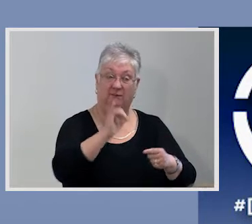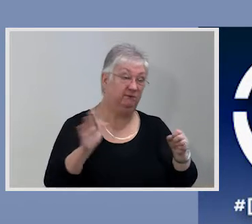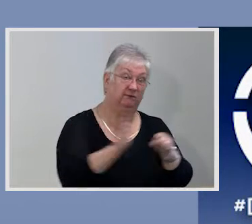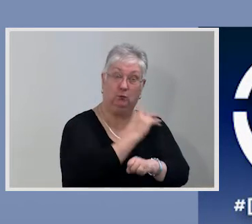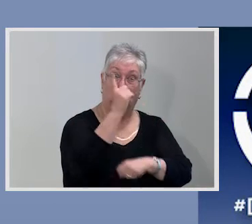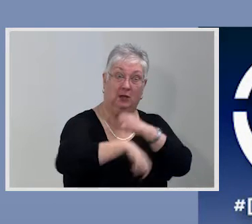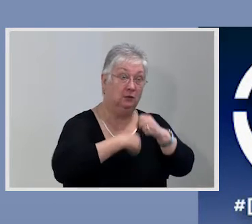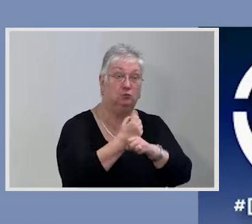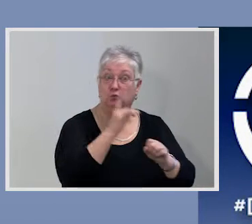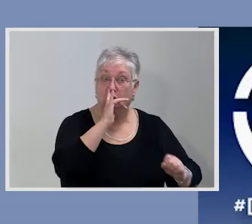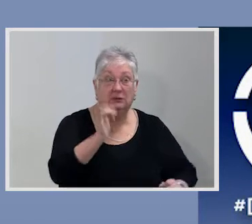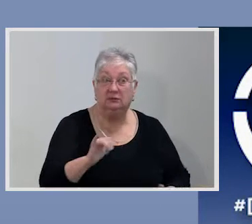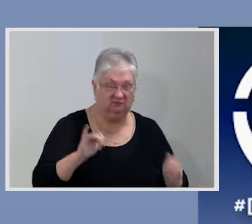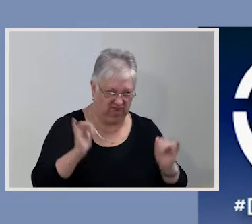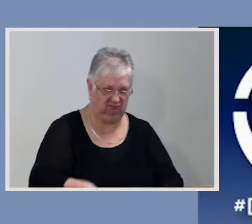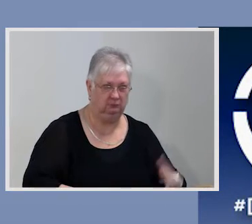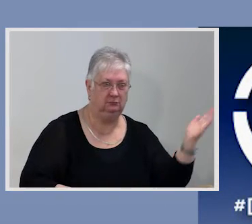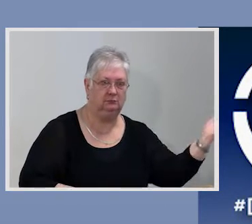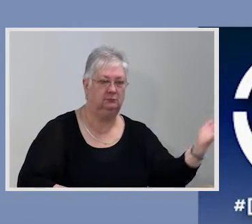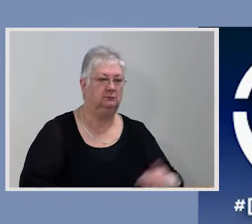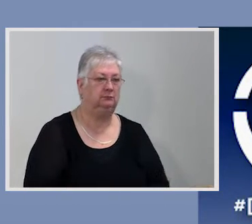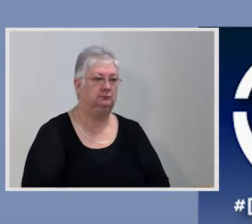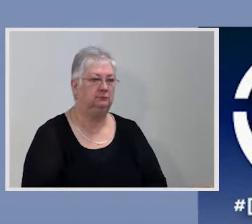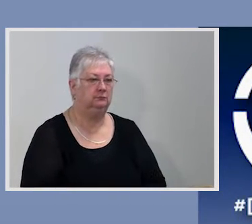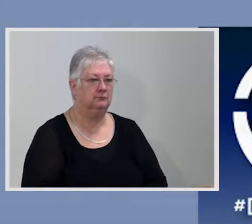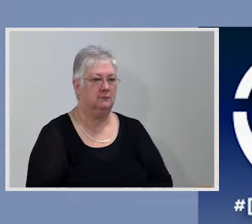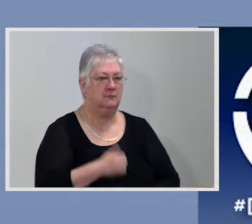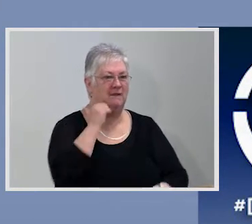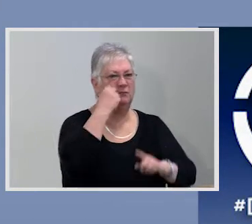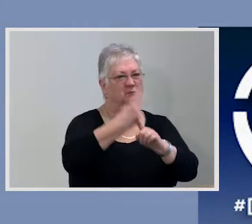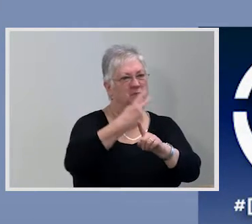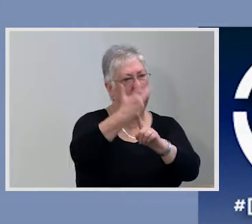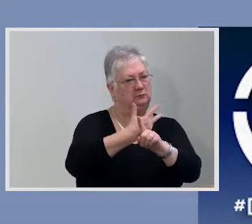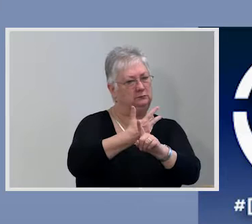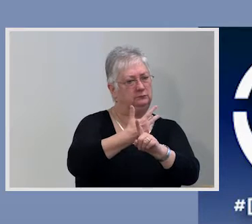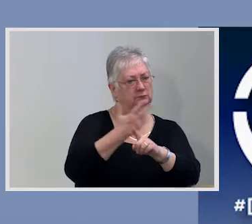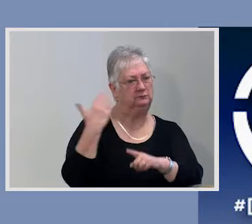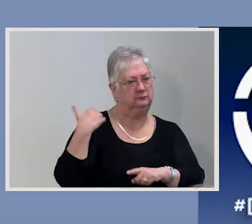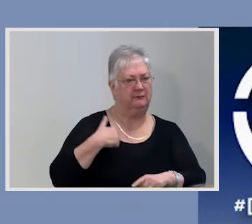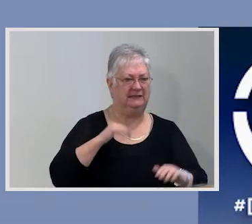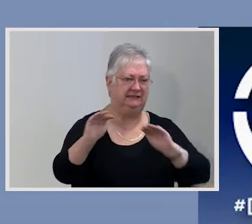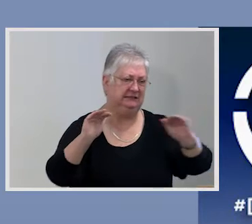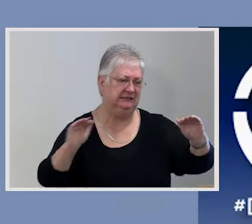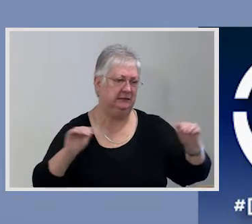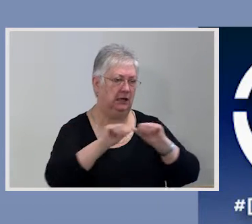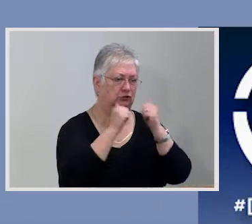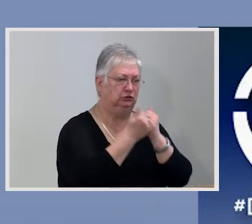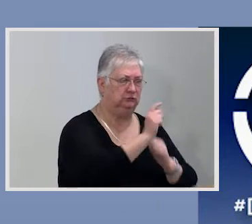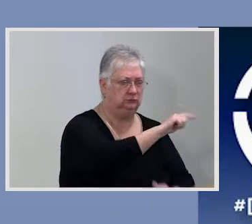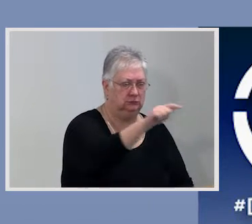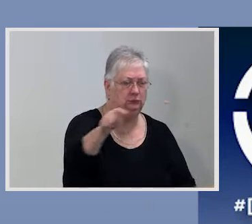SAID, AGENT DIRECTORS, YOU ALL RUN THESE AGENCIES. YOU KNOW WHAT'S NEEDED. YOU SERVE THE PUBLIC EVERY SINGLE DAY.